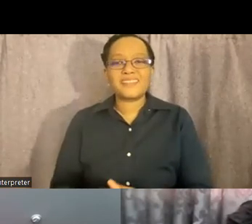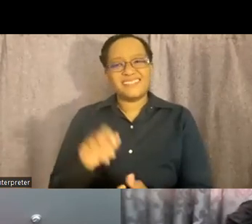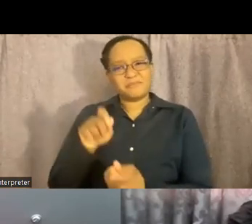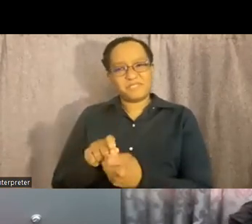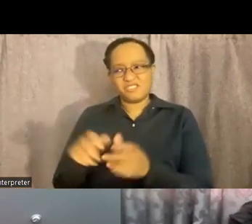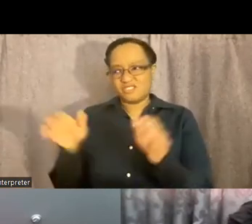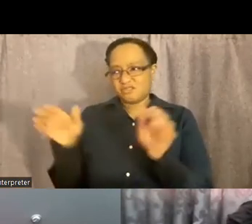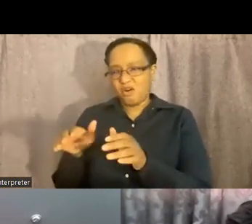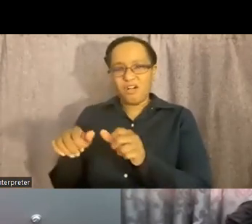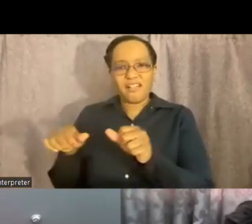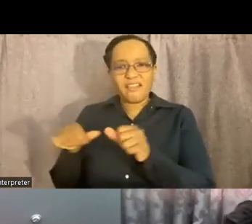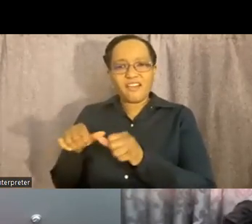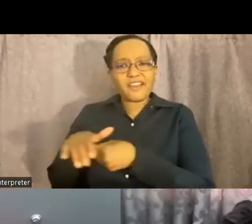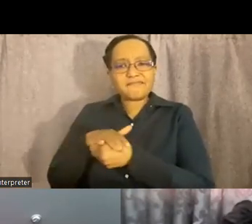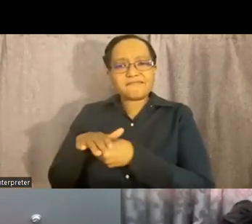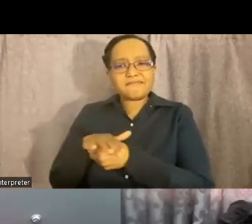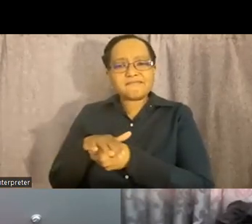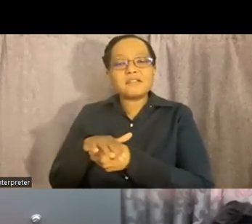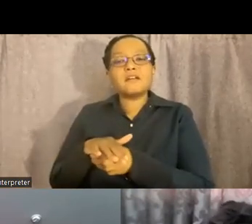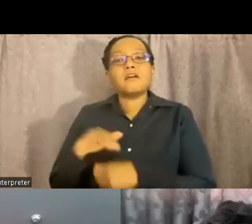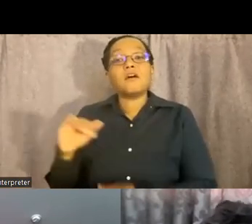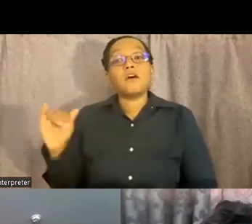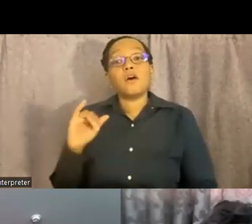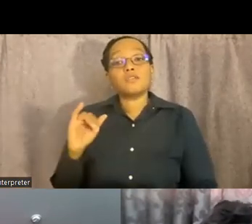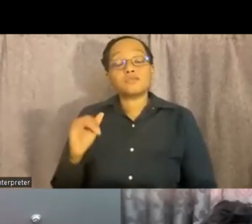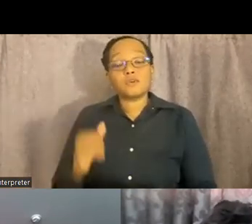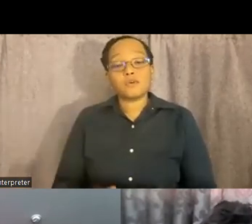area.